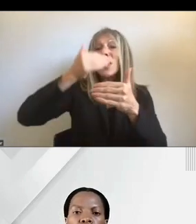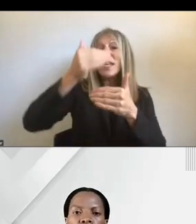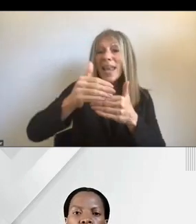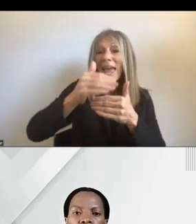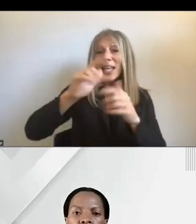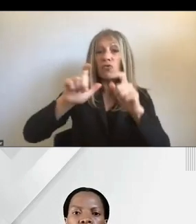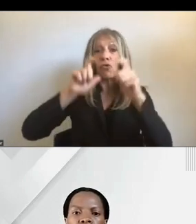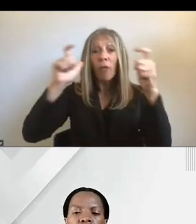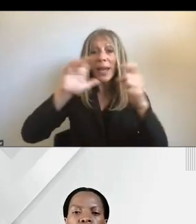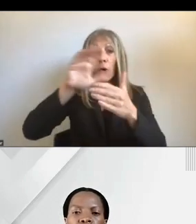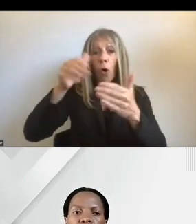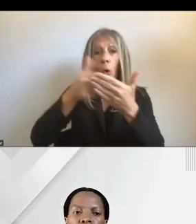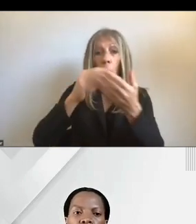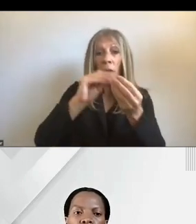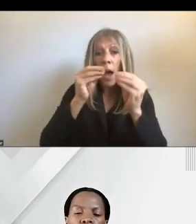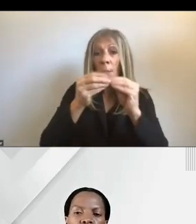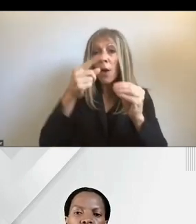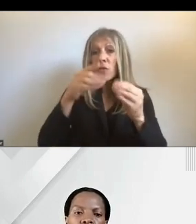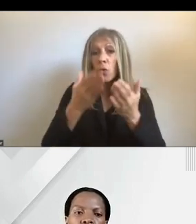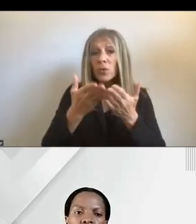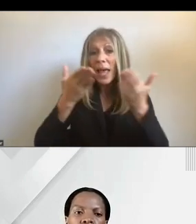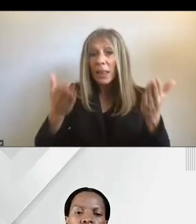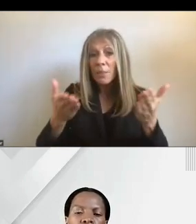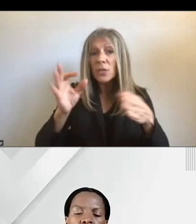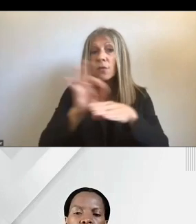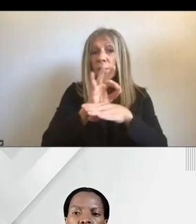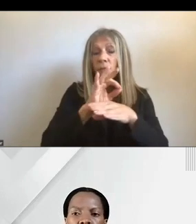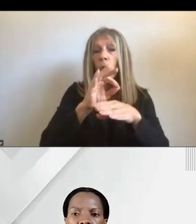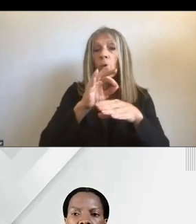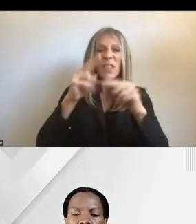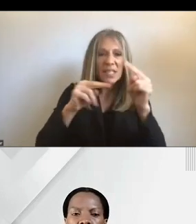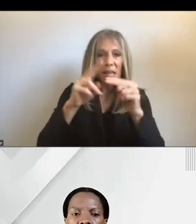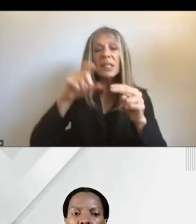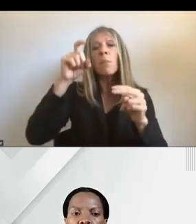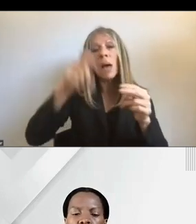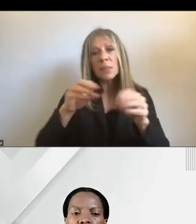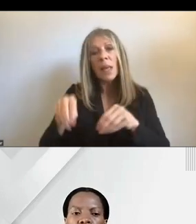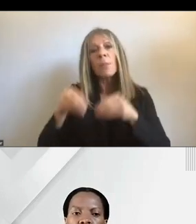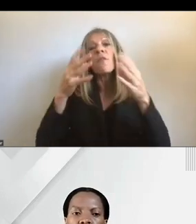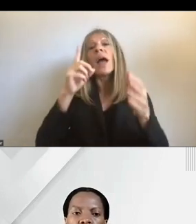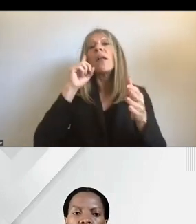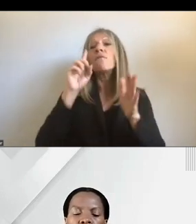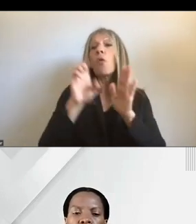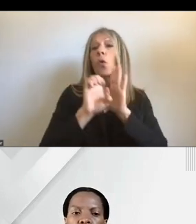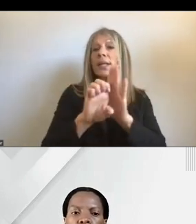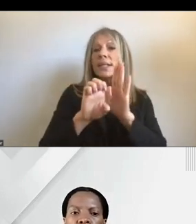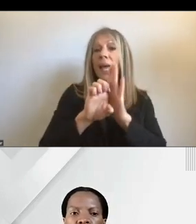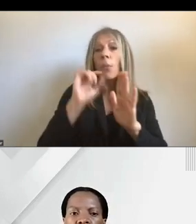whole number of such elements or facilities must be provided. So for example, if a group of